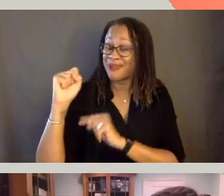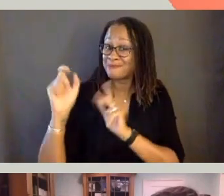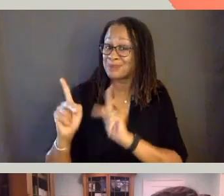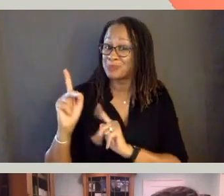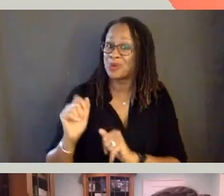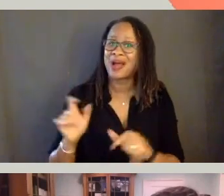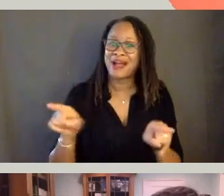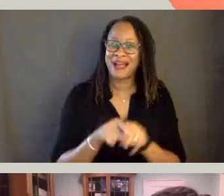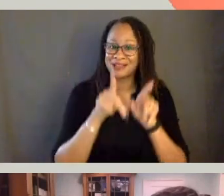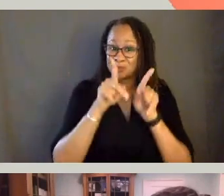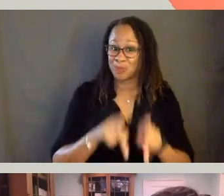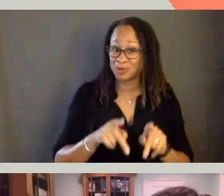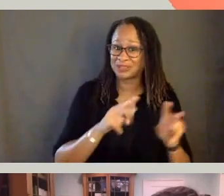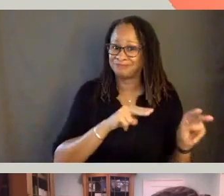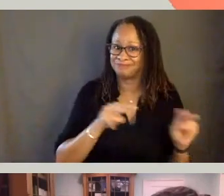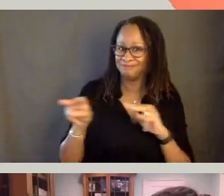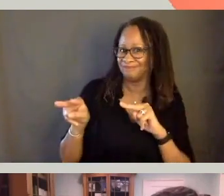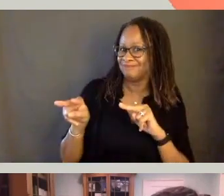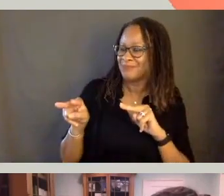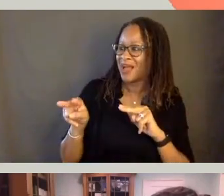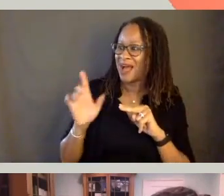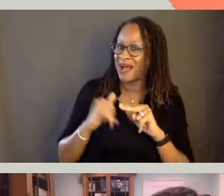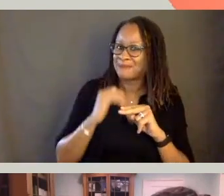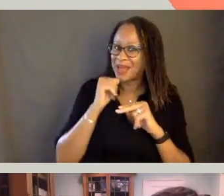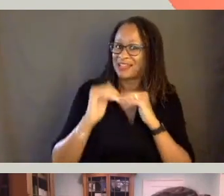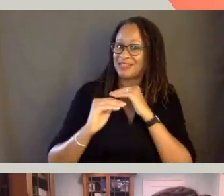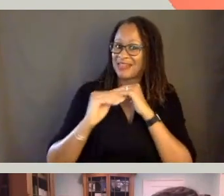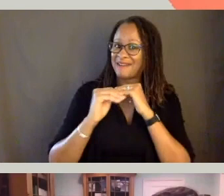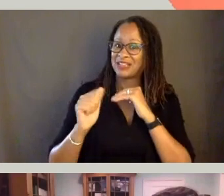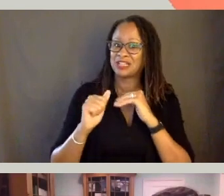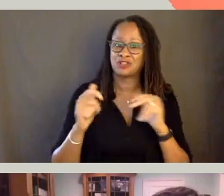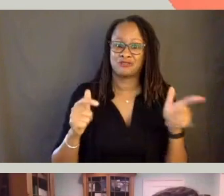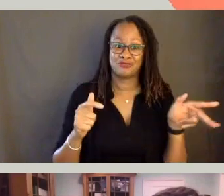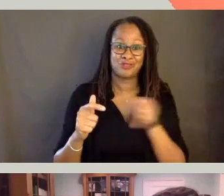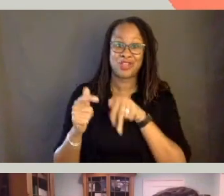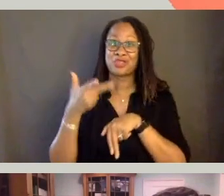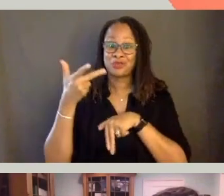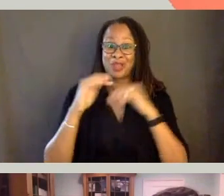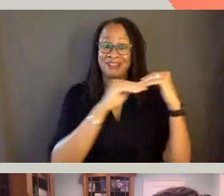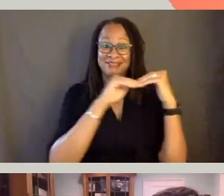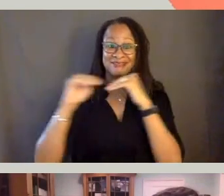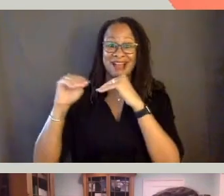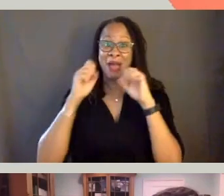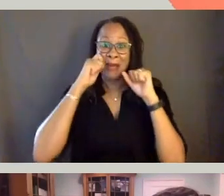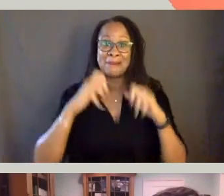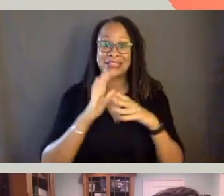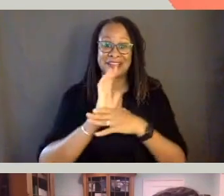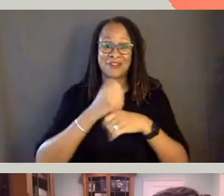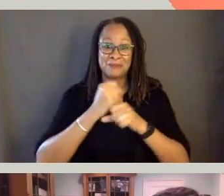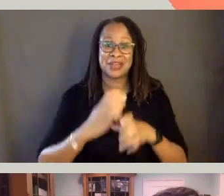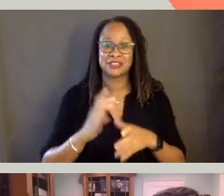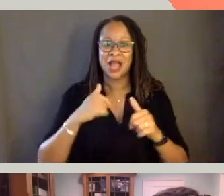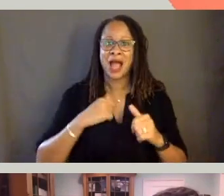I'm not like the level of like these three amazing other filmmakers in front of me, like I'm like an emerging filmmaker.